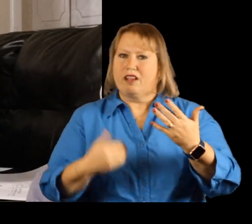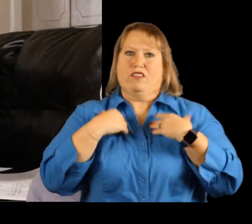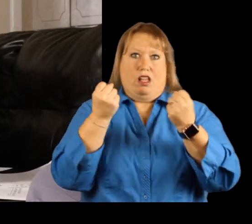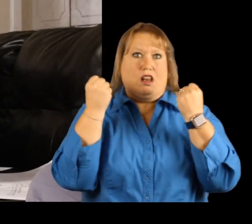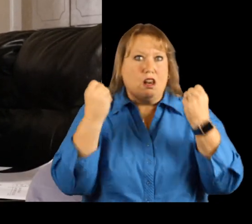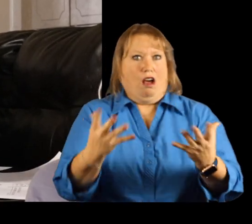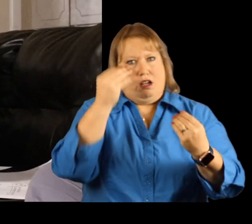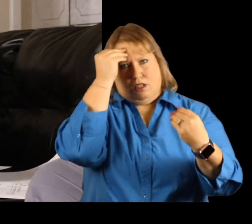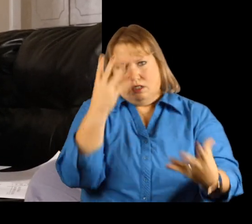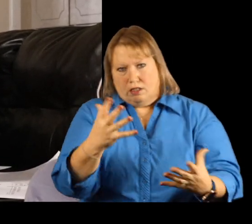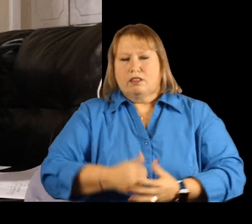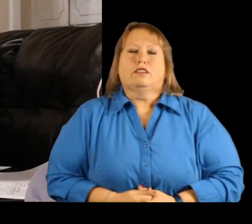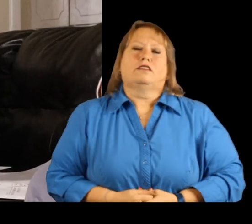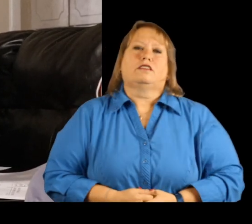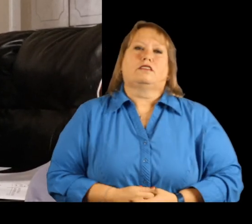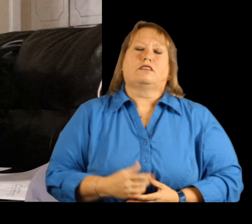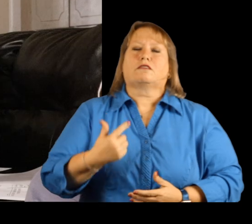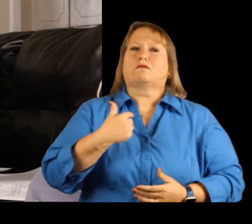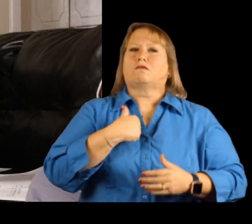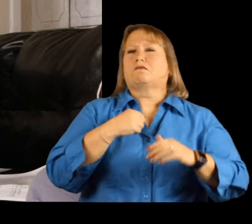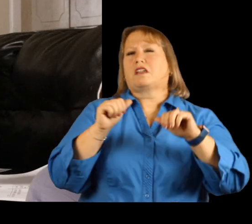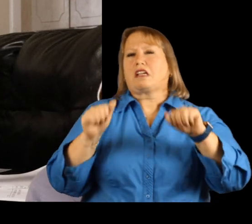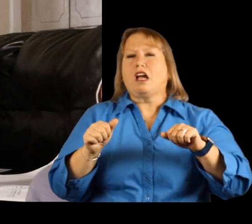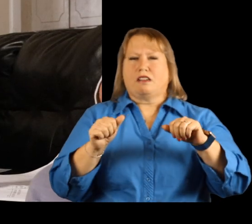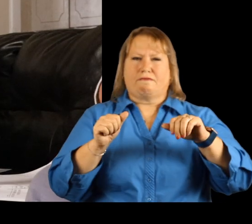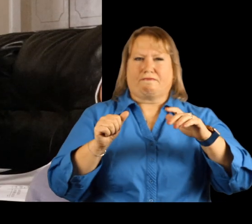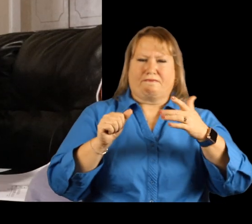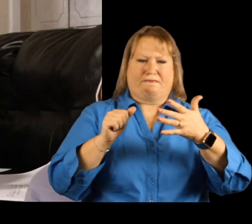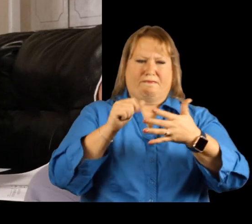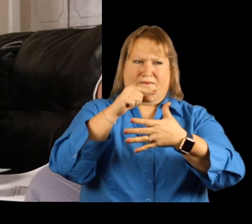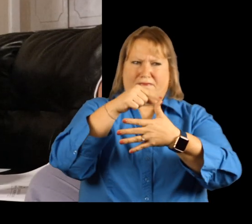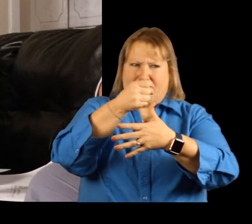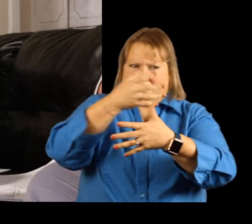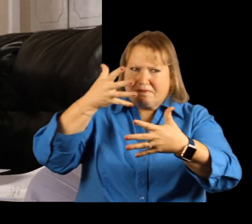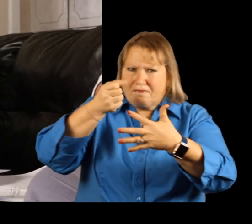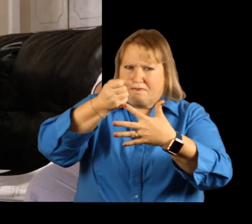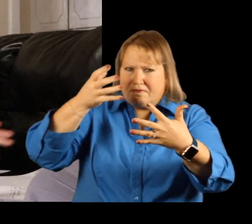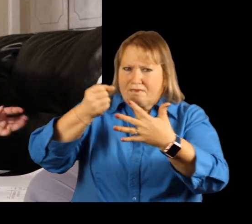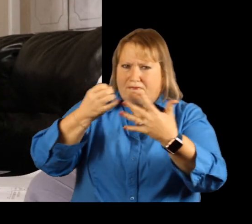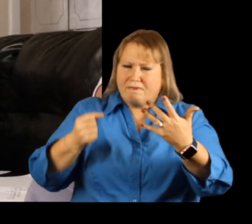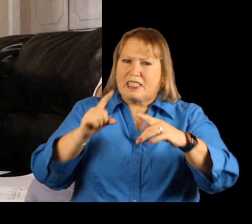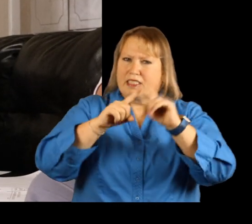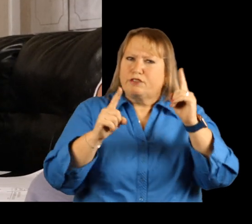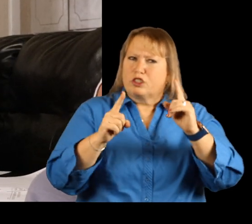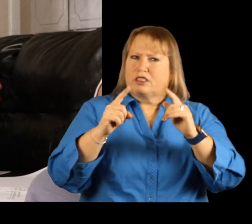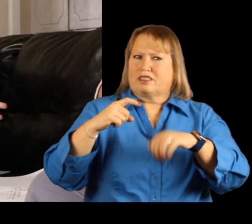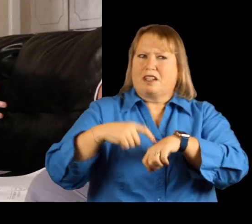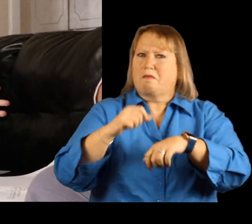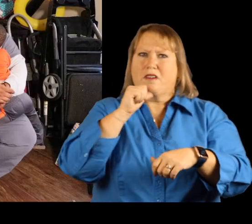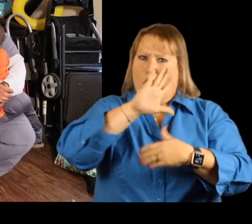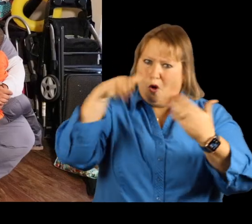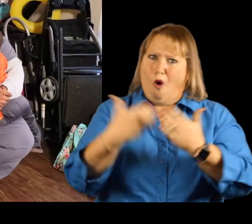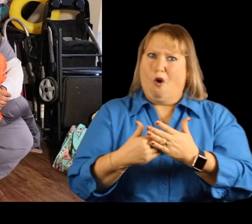There's just a lot of information that I can kinda break down into different sessions to where it's not coming all at you at once. Okay.